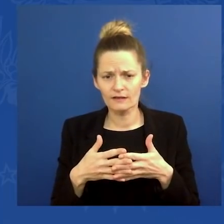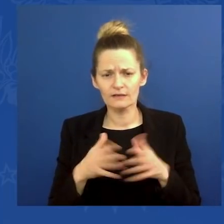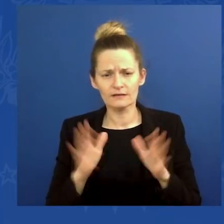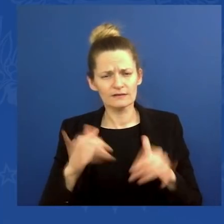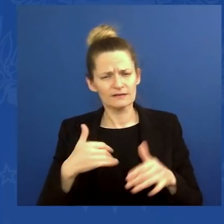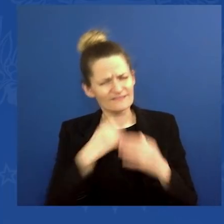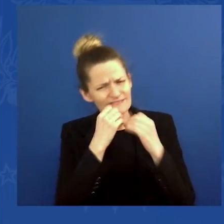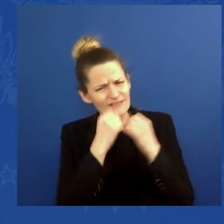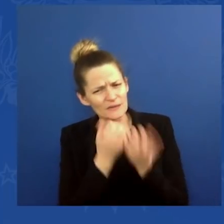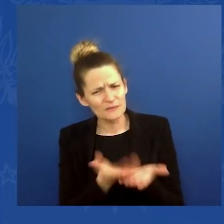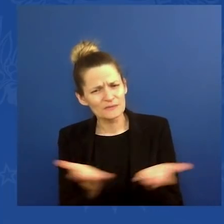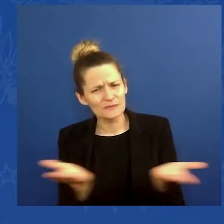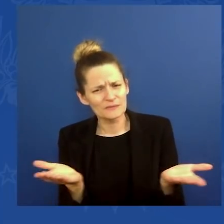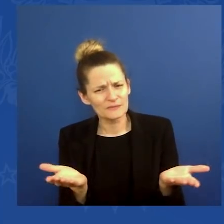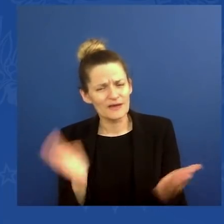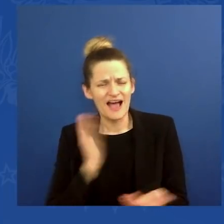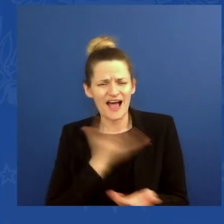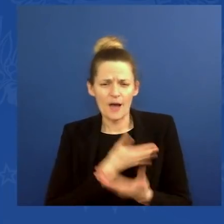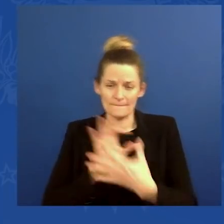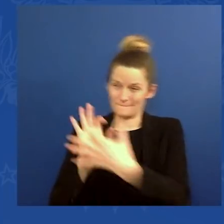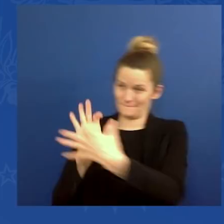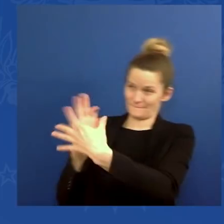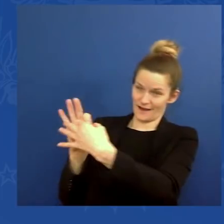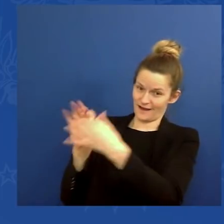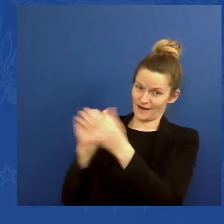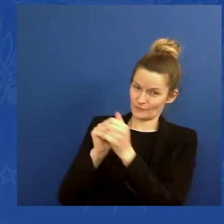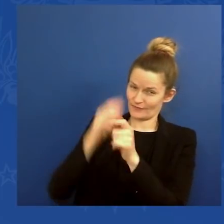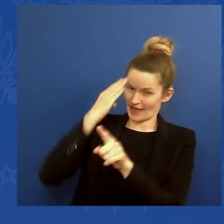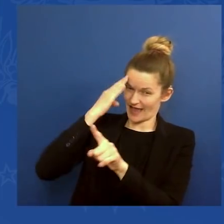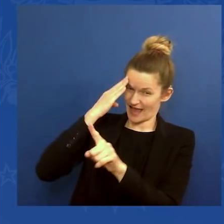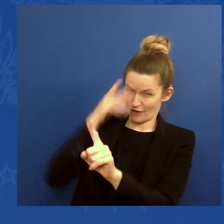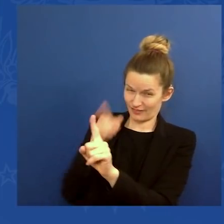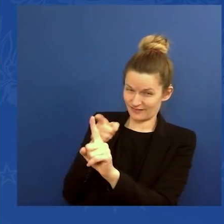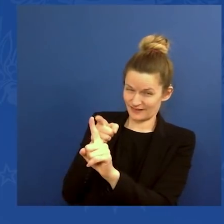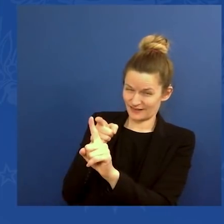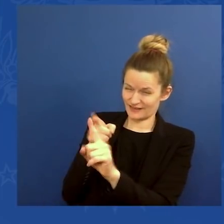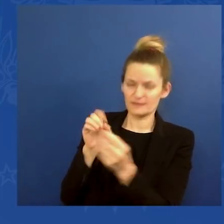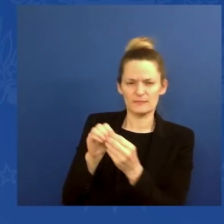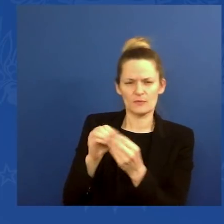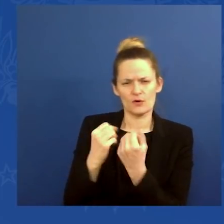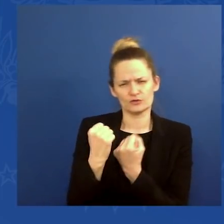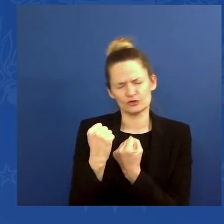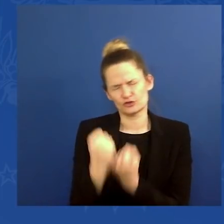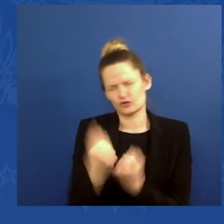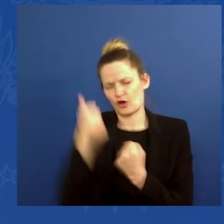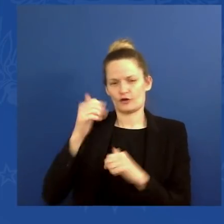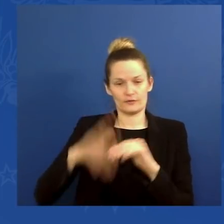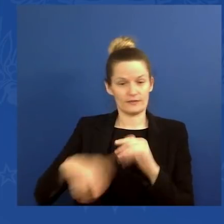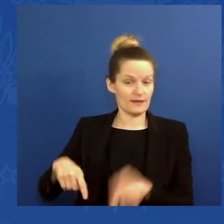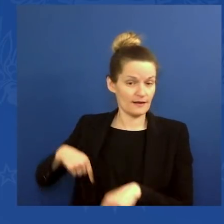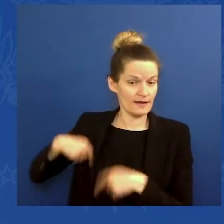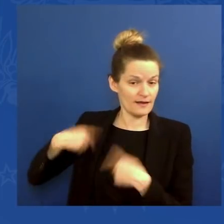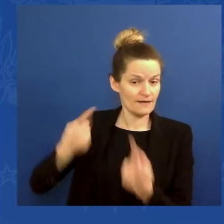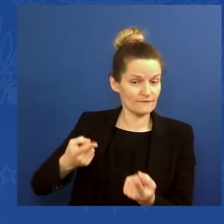by the way, has grown deeper and stronger over the years. For real. And we've navigated a once-in-a-century